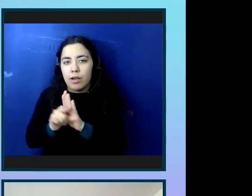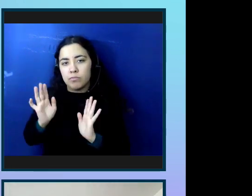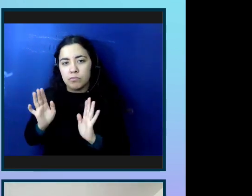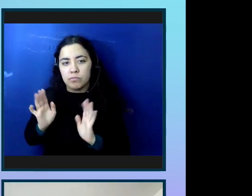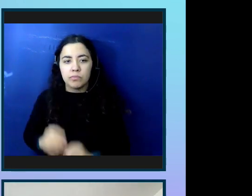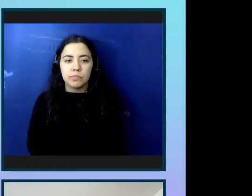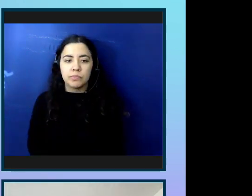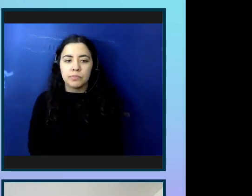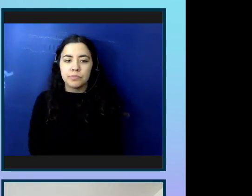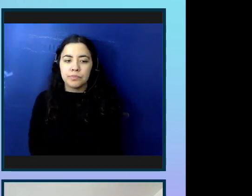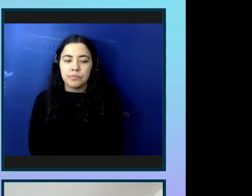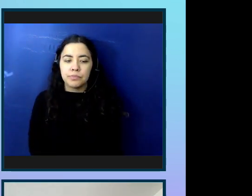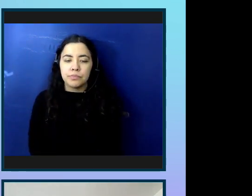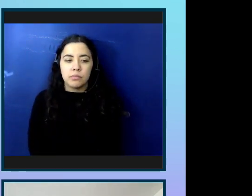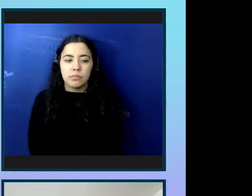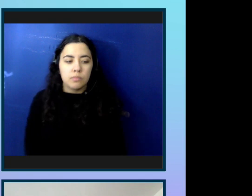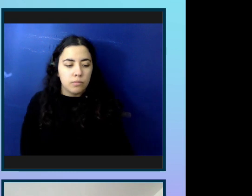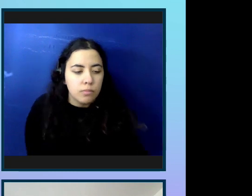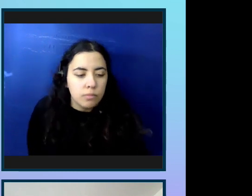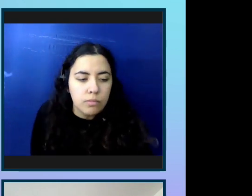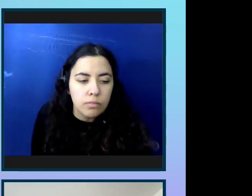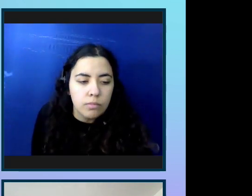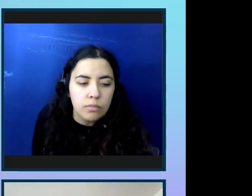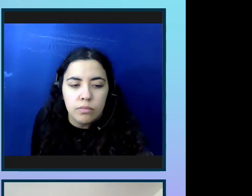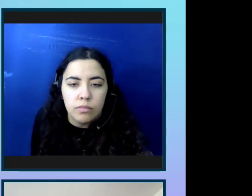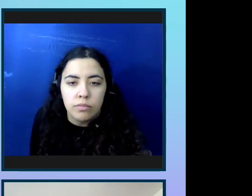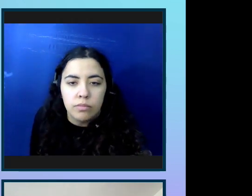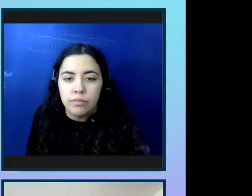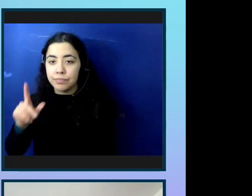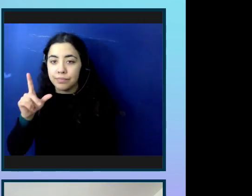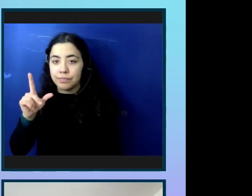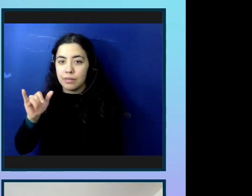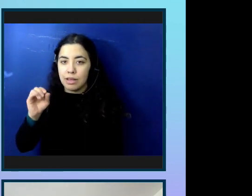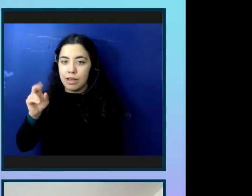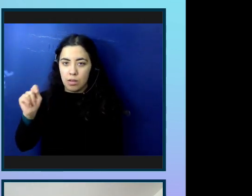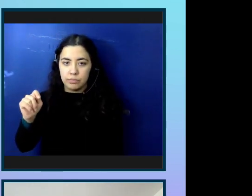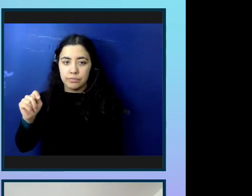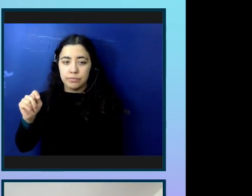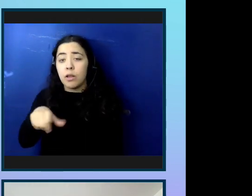Layouts. So layouts are another way in which we can reduce cognitive load,